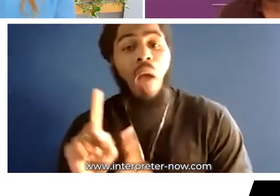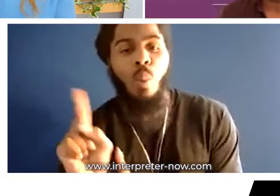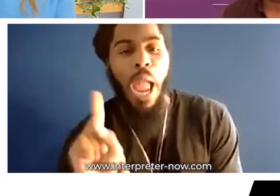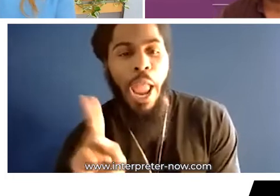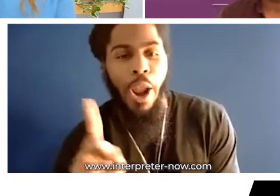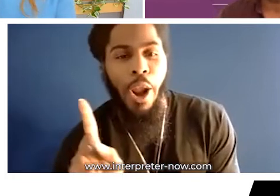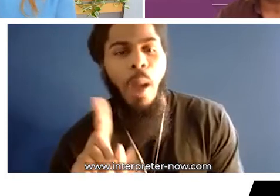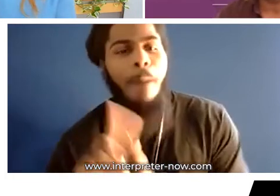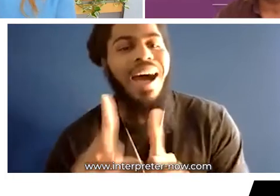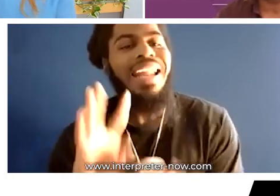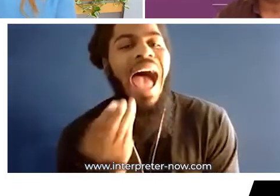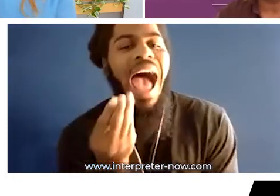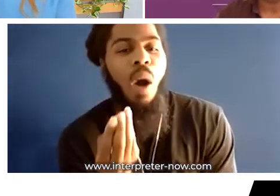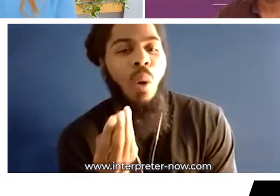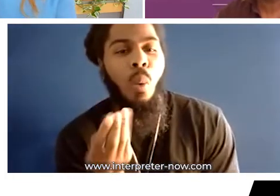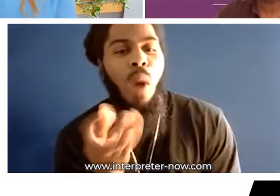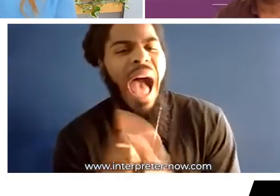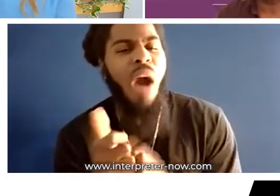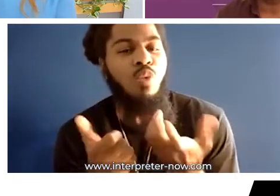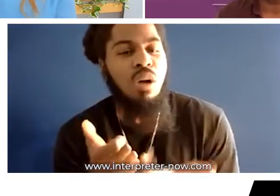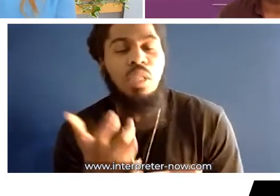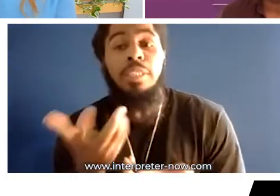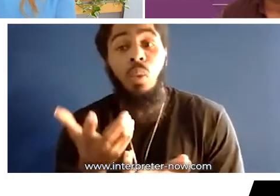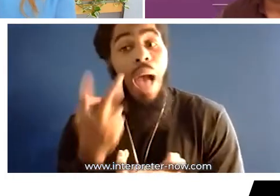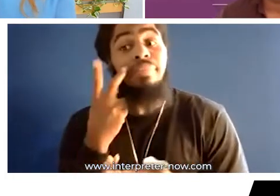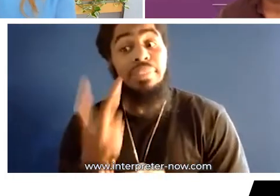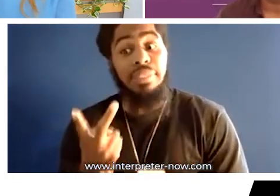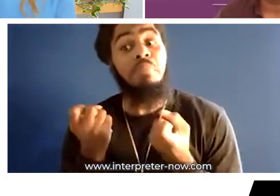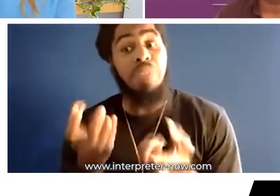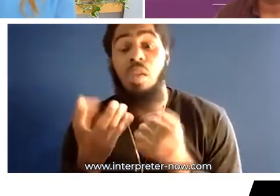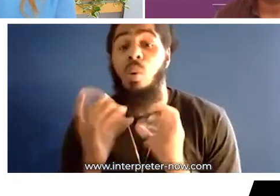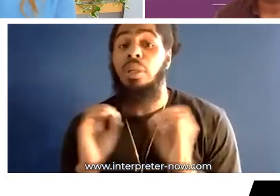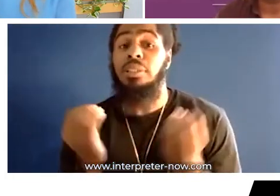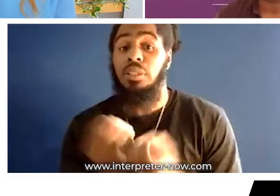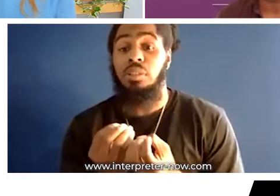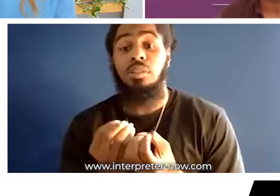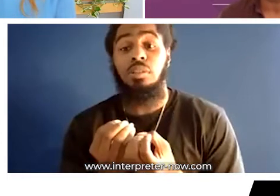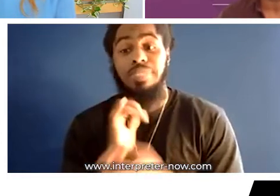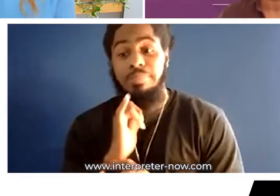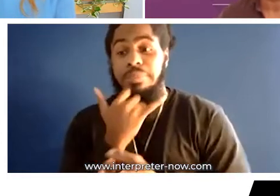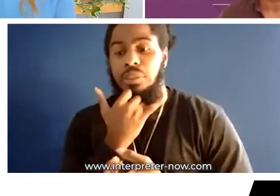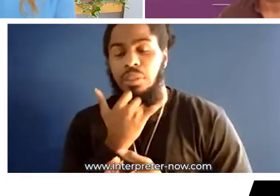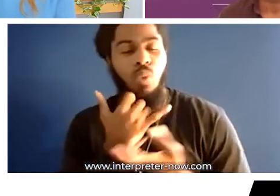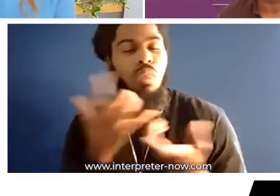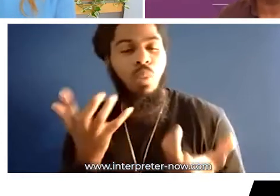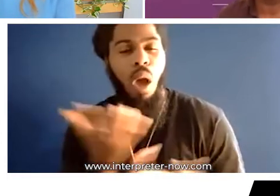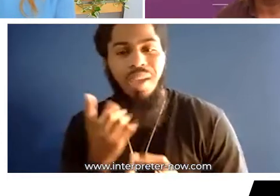One of the biggest mistakes I think I've seen a lot of organizations make about remote work is assuming that it means the same thing to everyone.